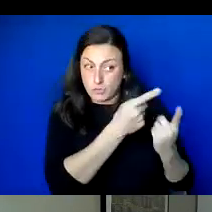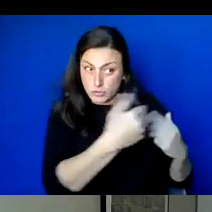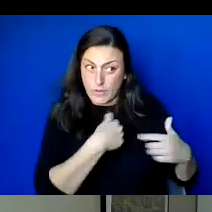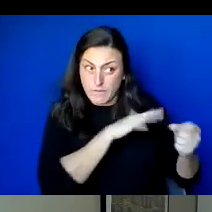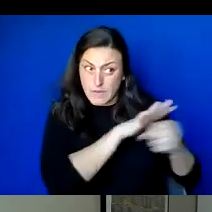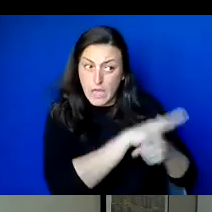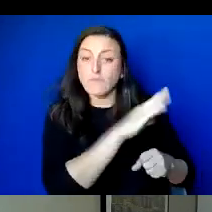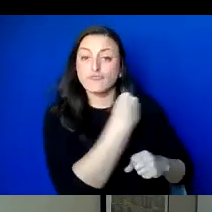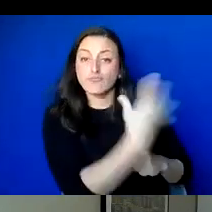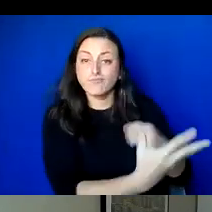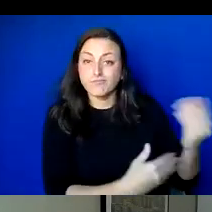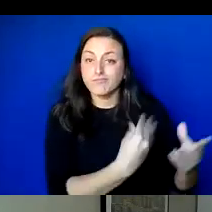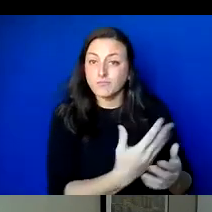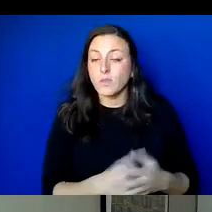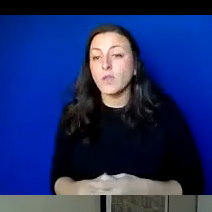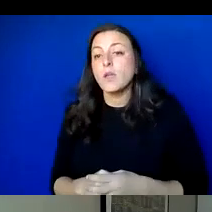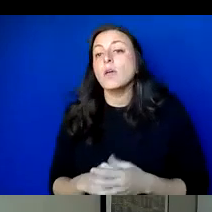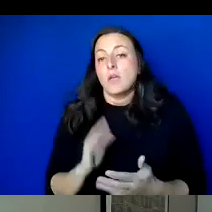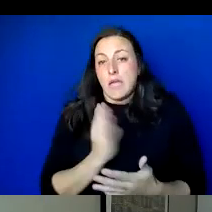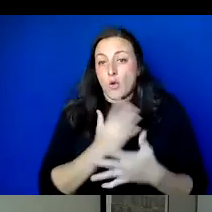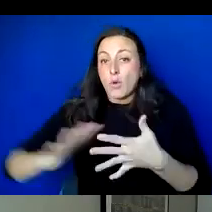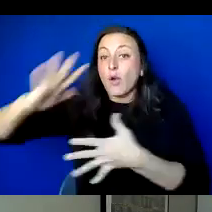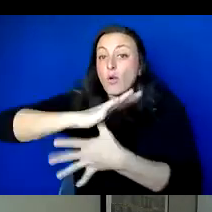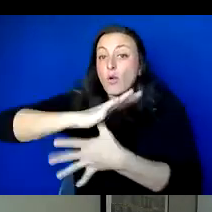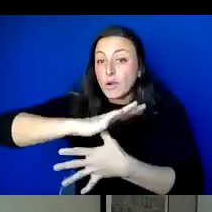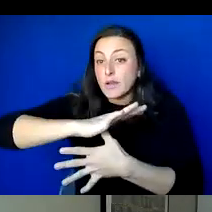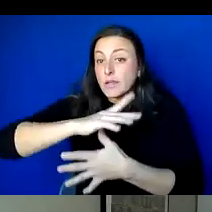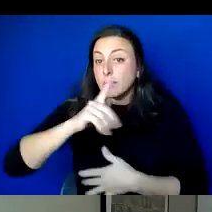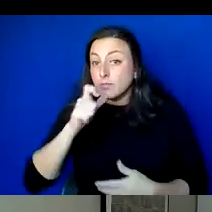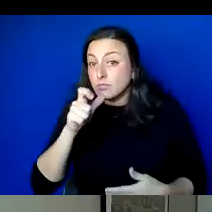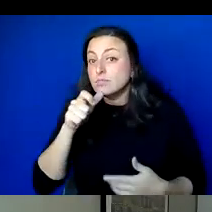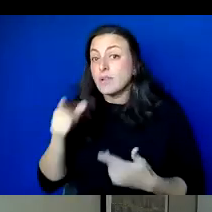certainly a priority for us to make sure that we give our get our most vulnerable population